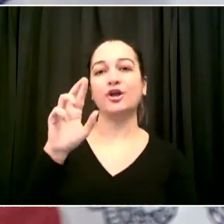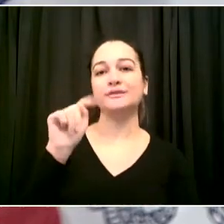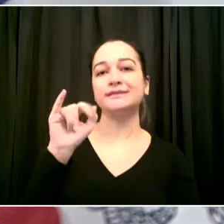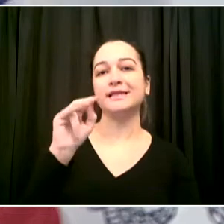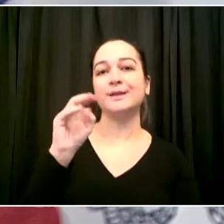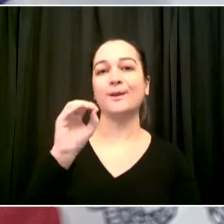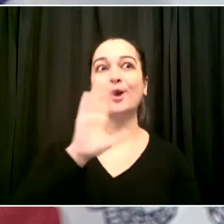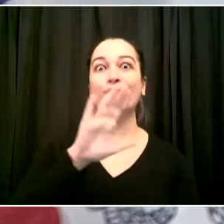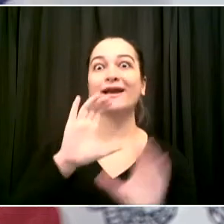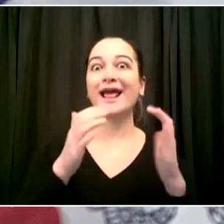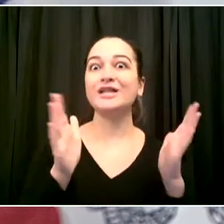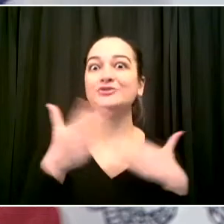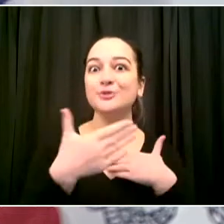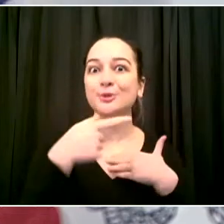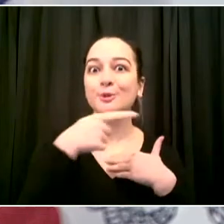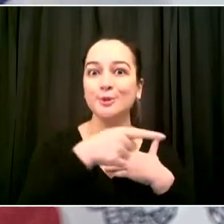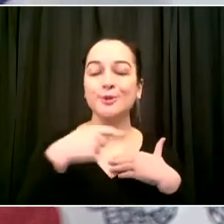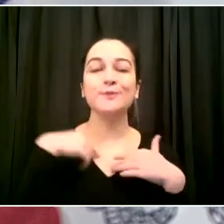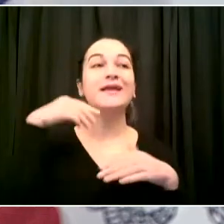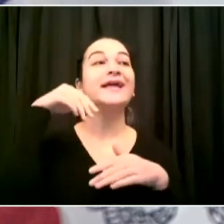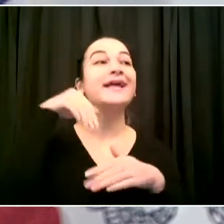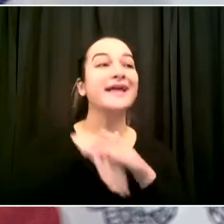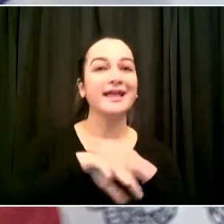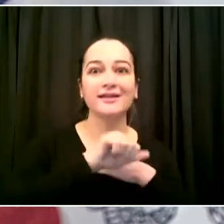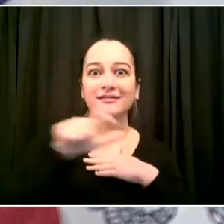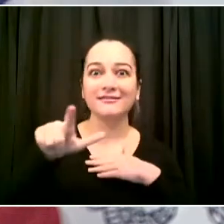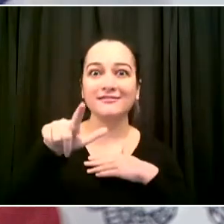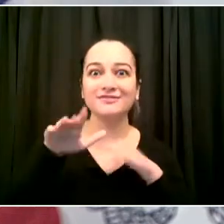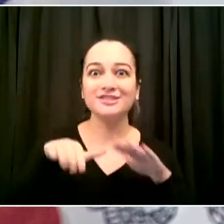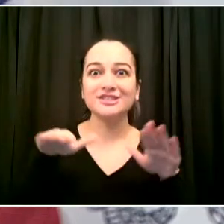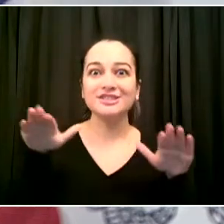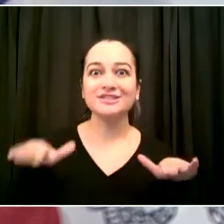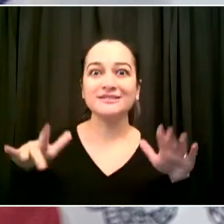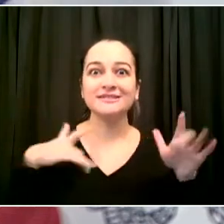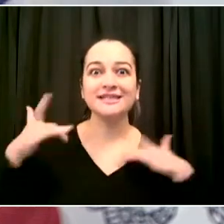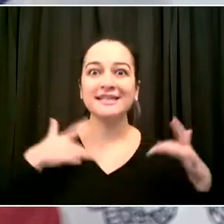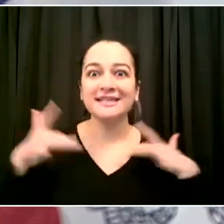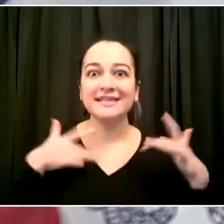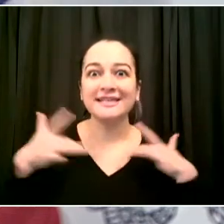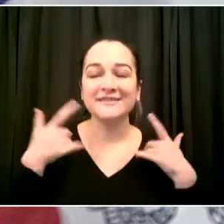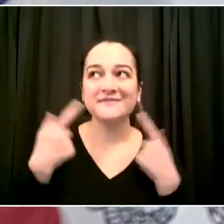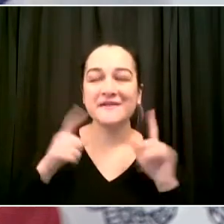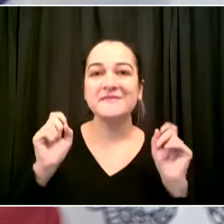IN A CLASSROOM, THE E ACTEHEHEWR AA JUST FULL OF ENERGY AND SHE ASKED THE KIDS WHAT WAWA S